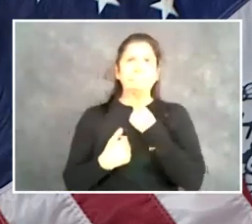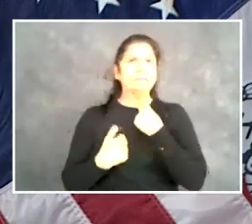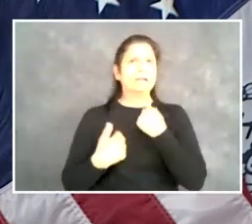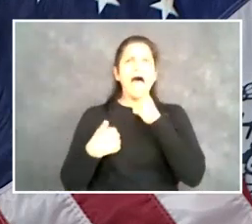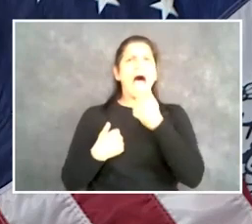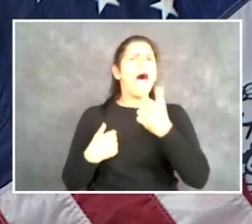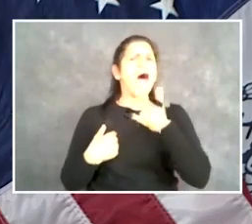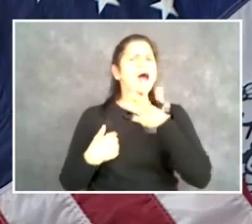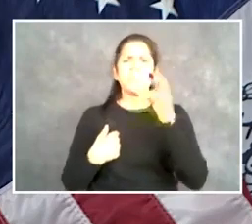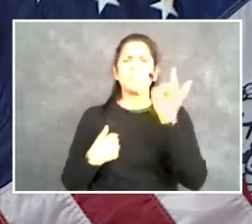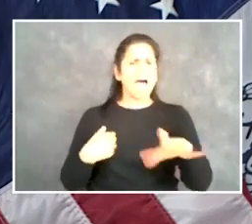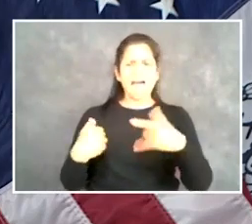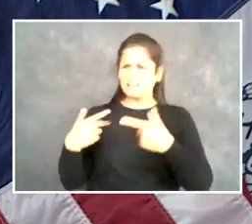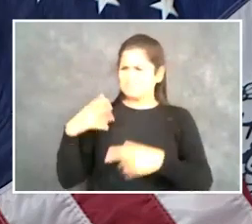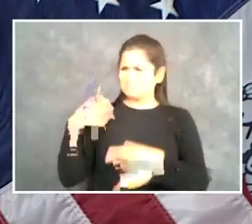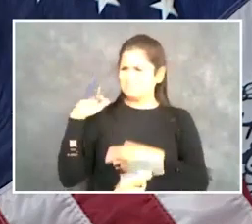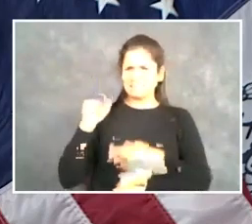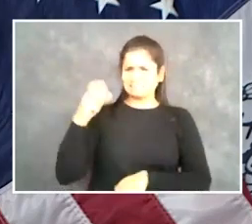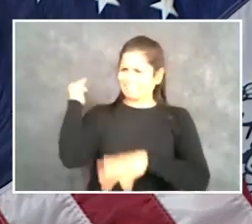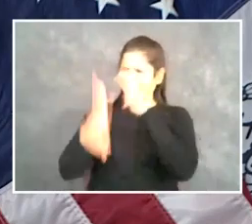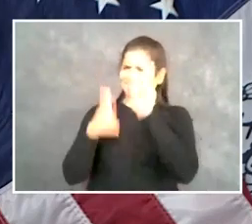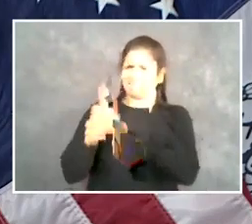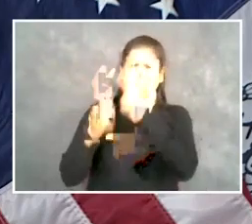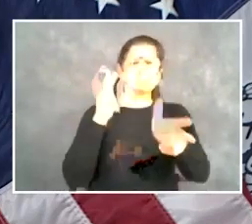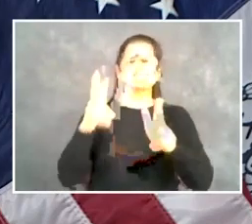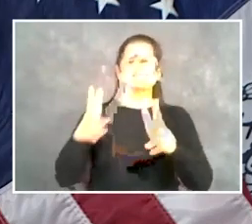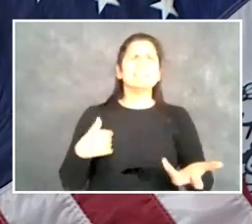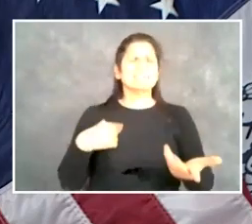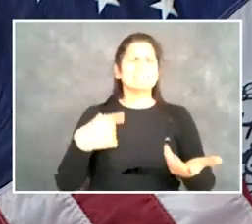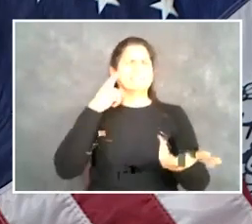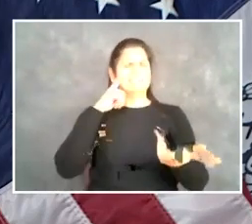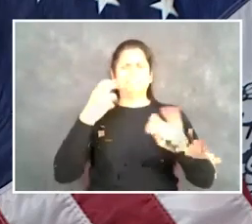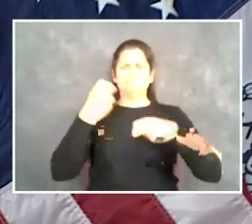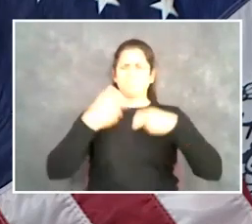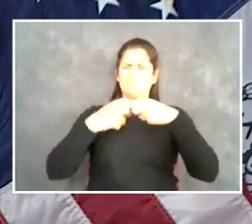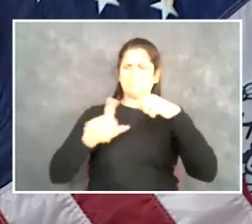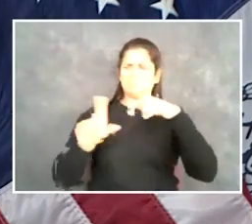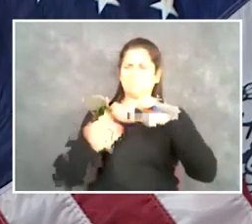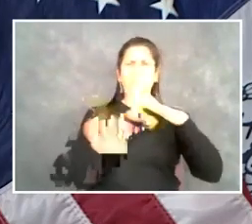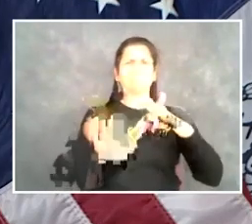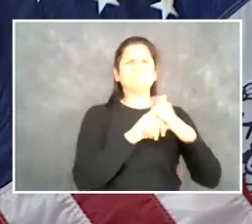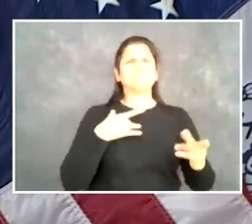REASONS YOU OUTLINED. WE WANT PEOPLE TO HAVE ACCESS TO RECREATION FOR JUST THE